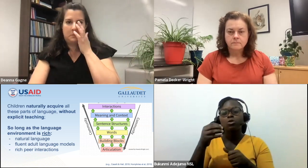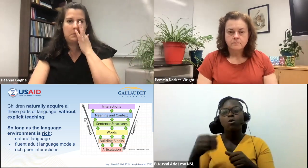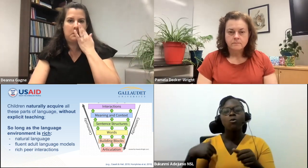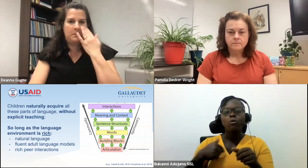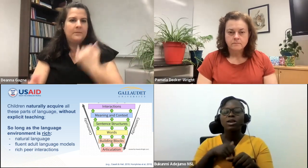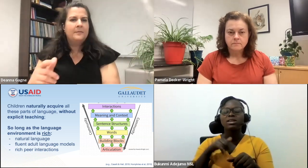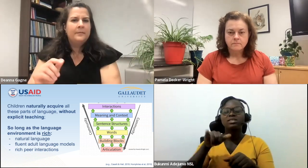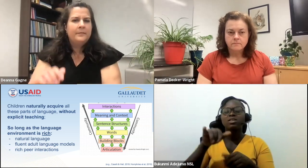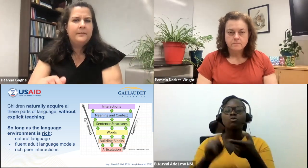All right, next slide.